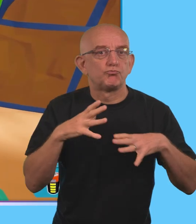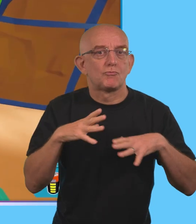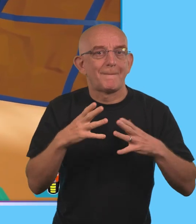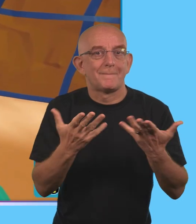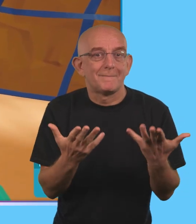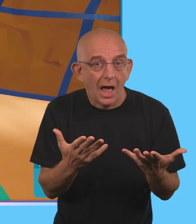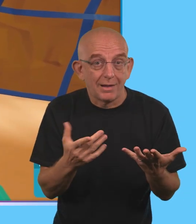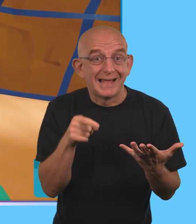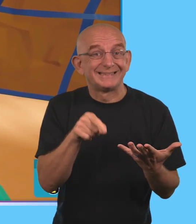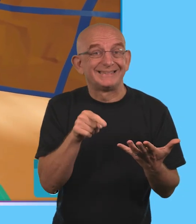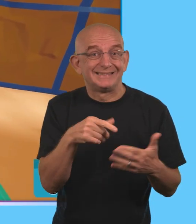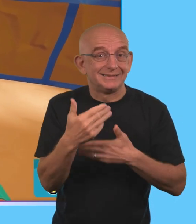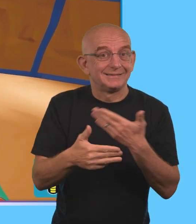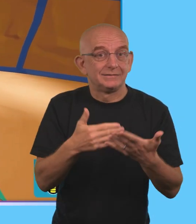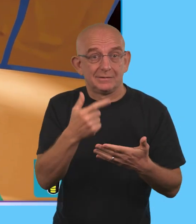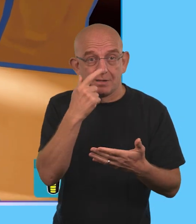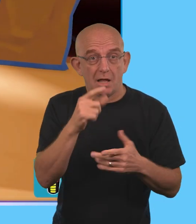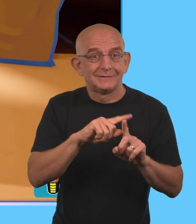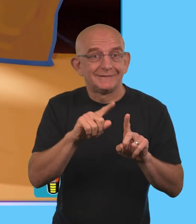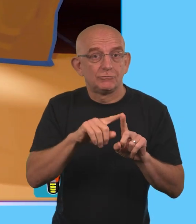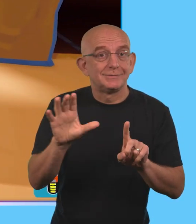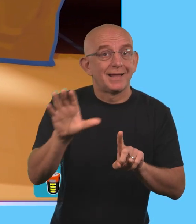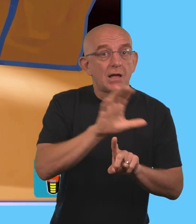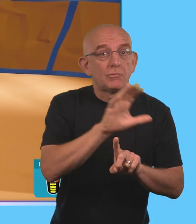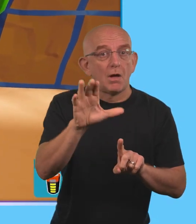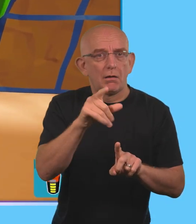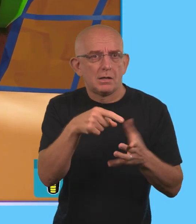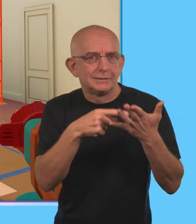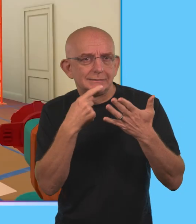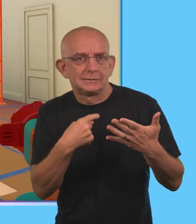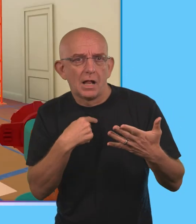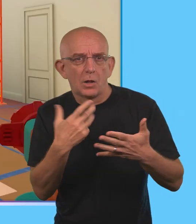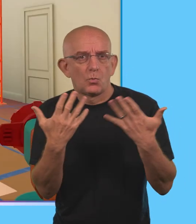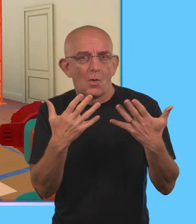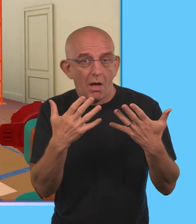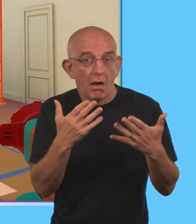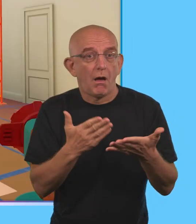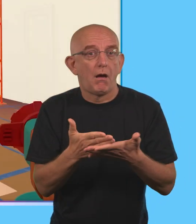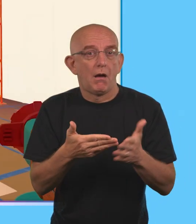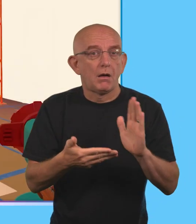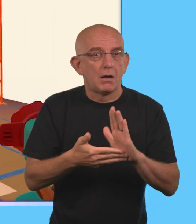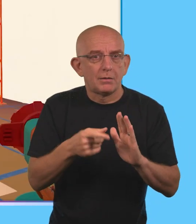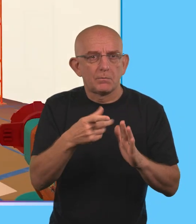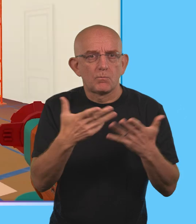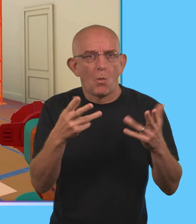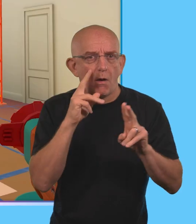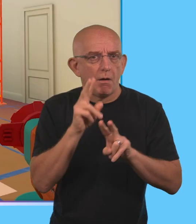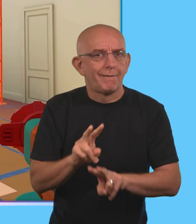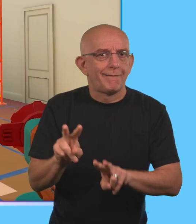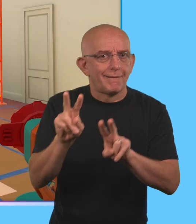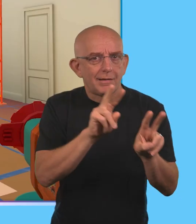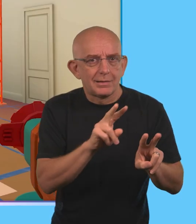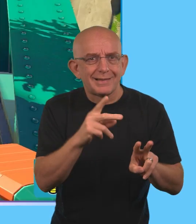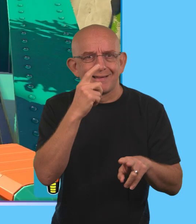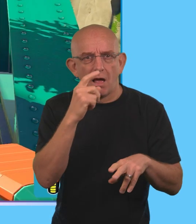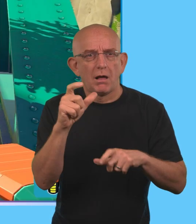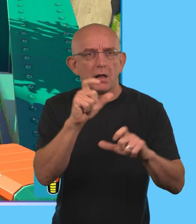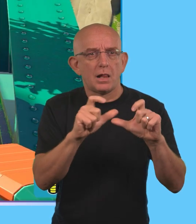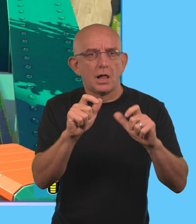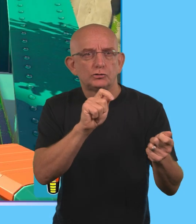Use the task highlight feature to show areas you need to mask or paint. You can edit the duration of the highlight so it stays visible longer, and you can change